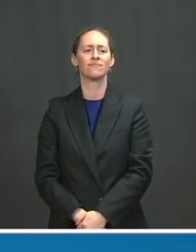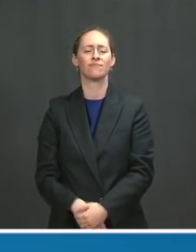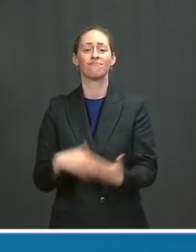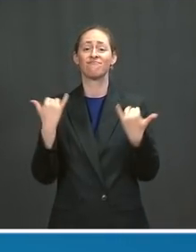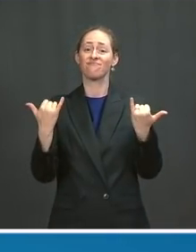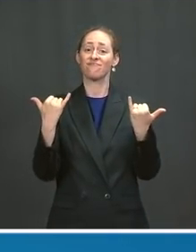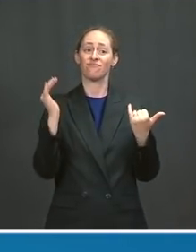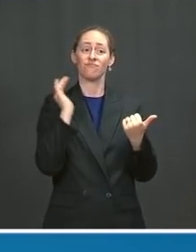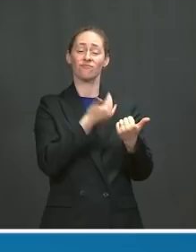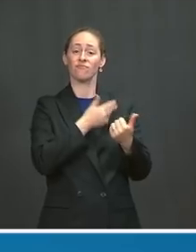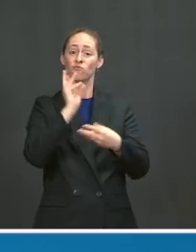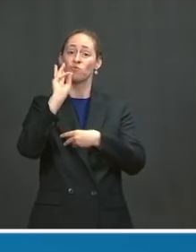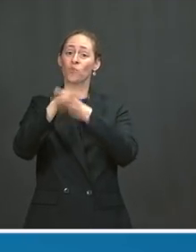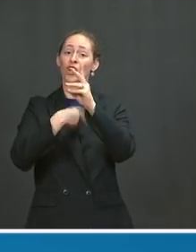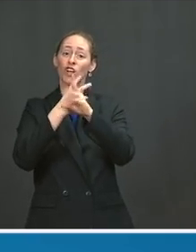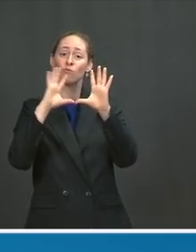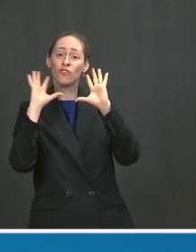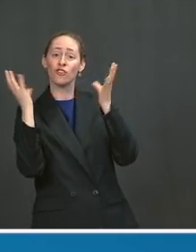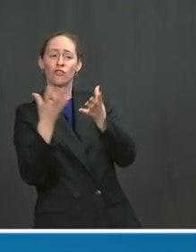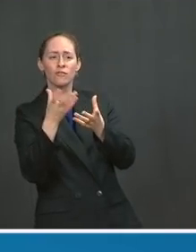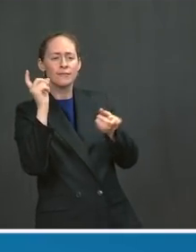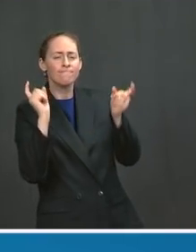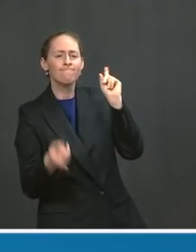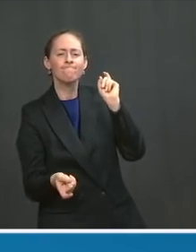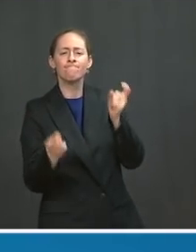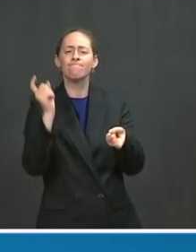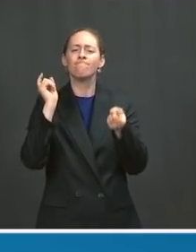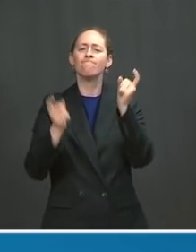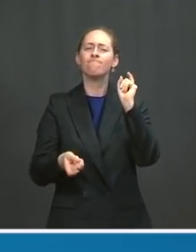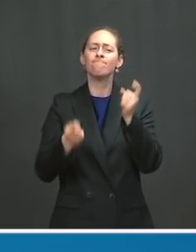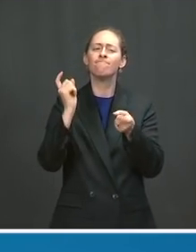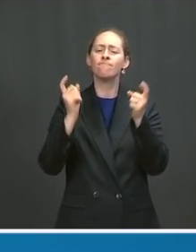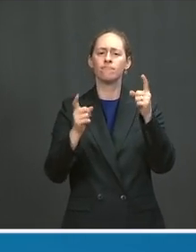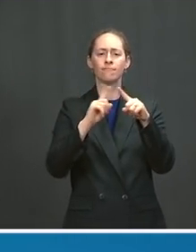the charge in this oath is constant.